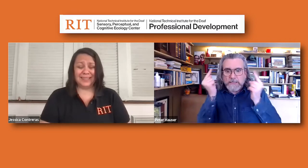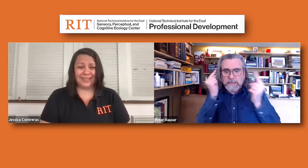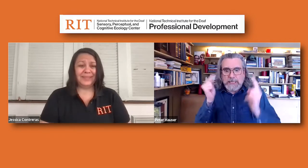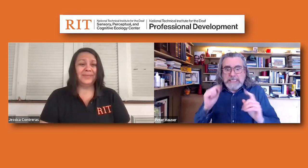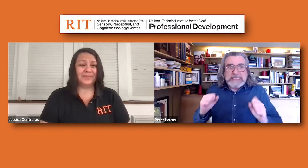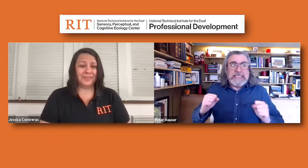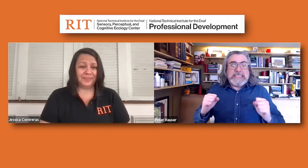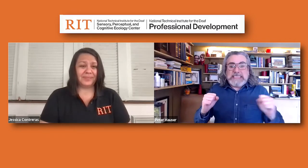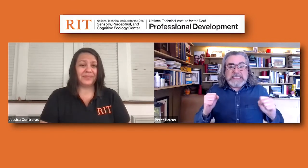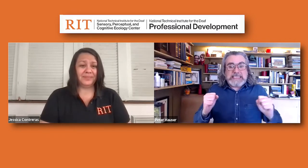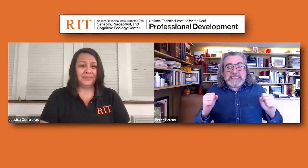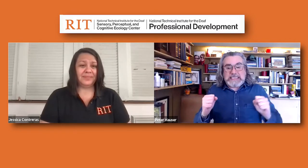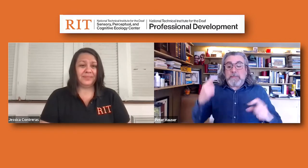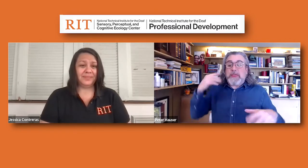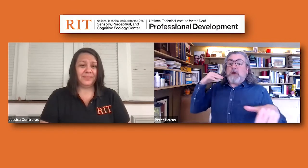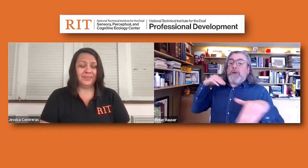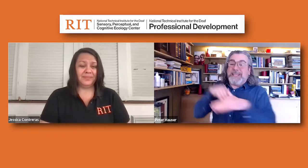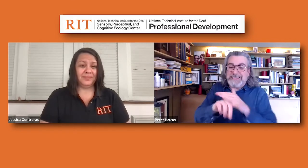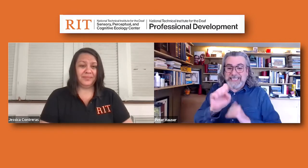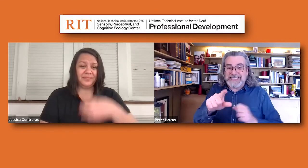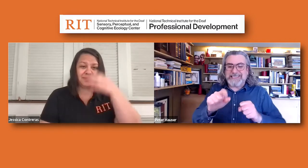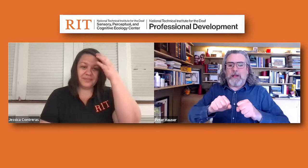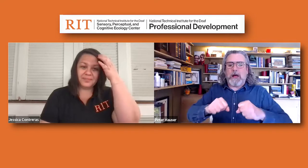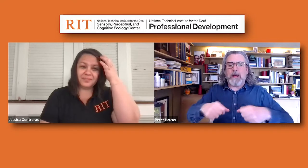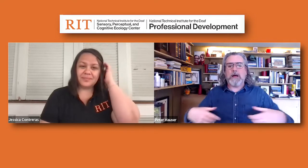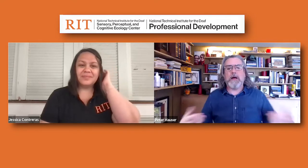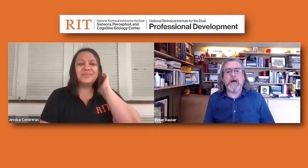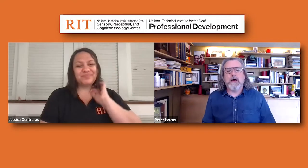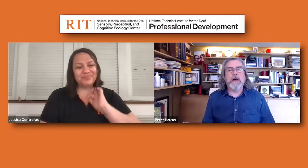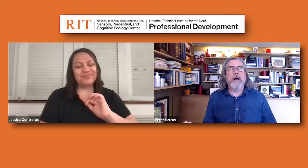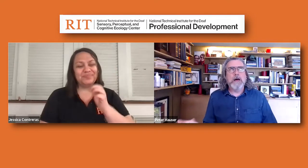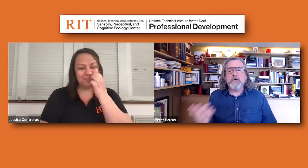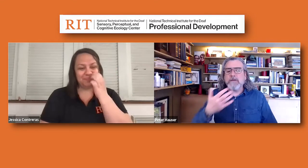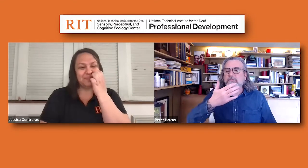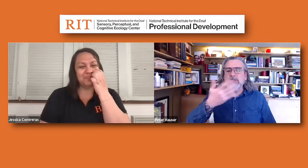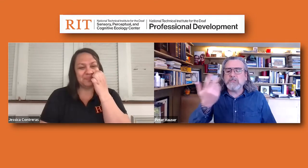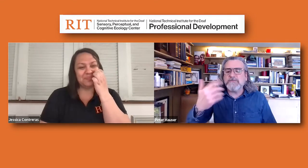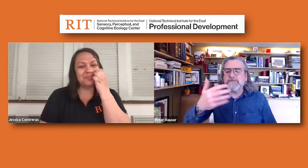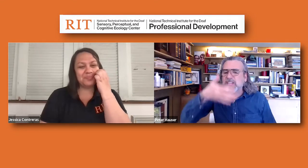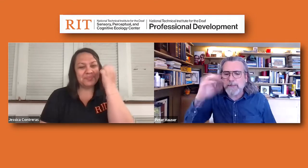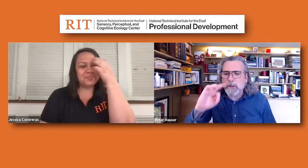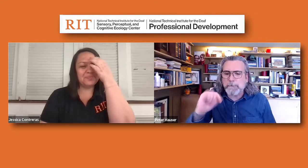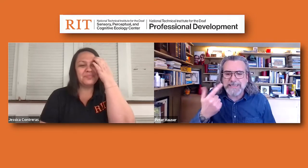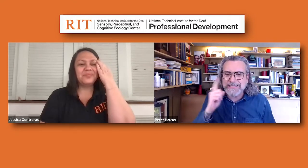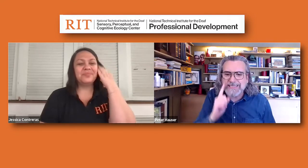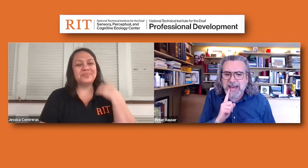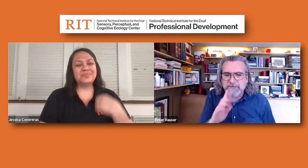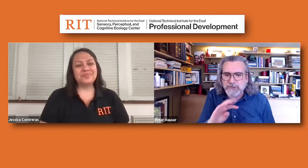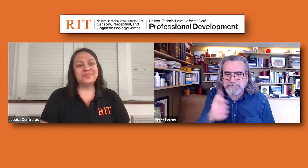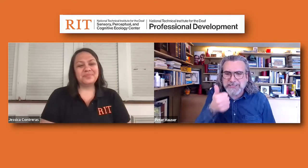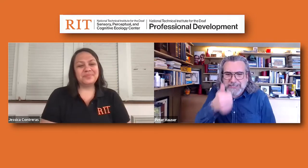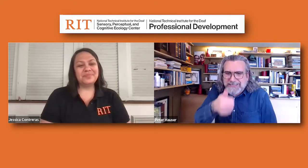You didn't have to be concerned about any of that. And it just felt that you could just be Deaf.